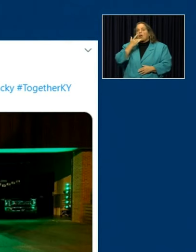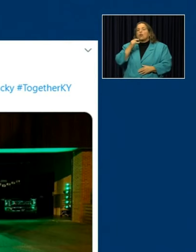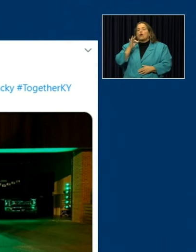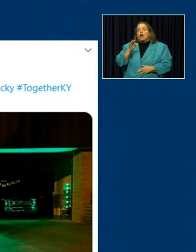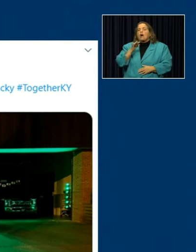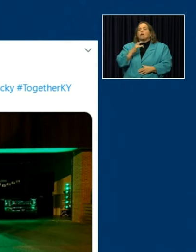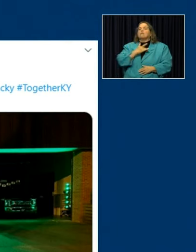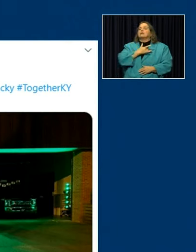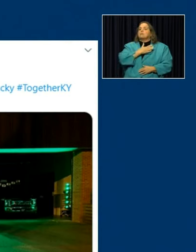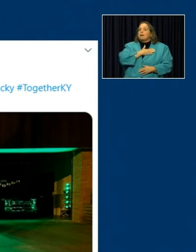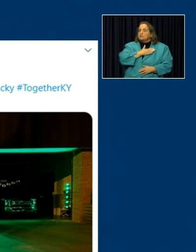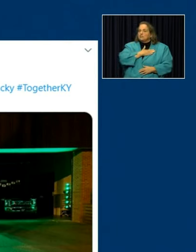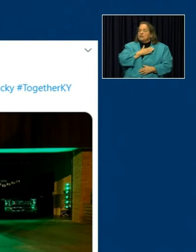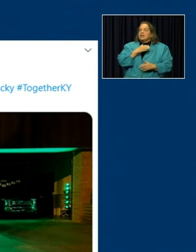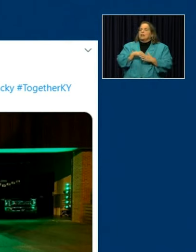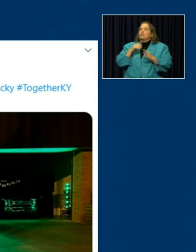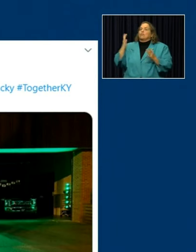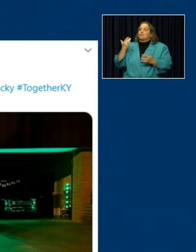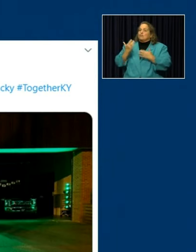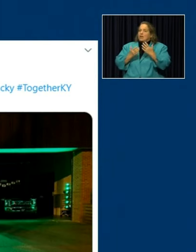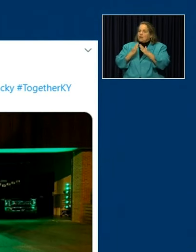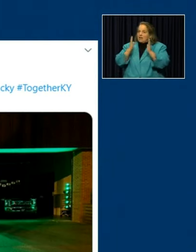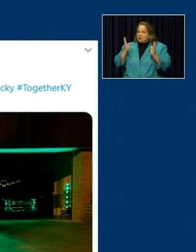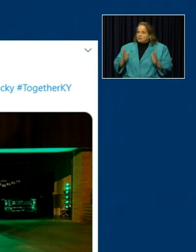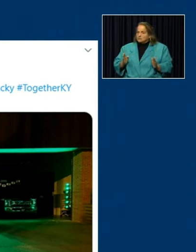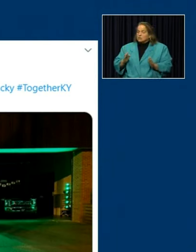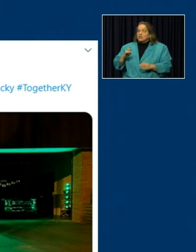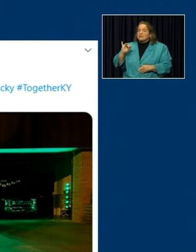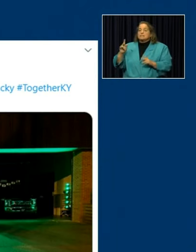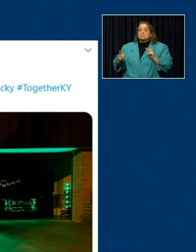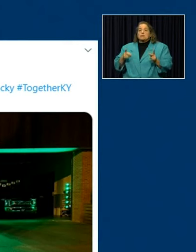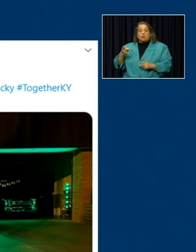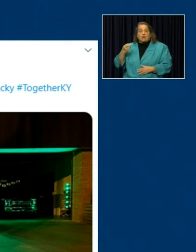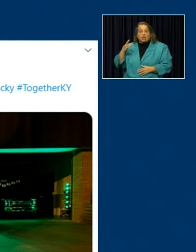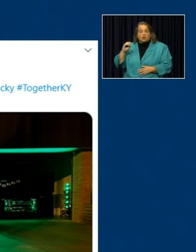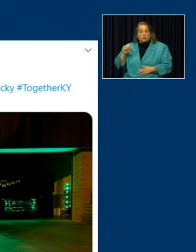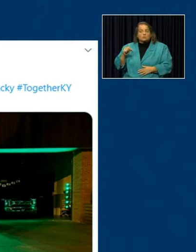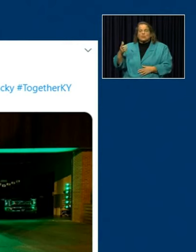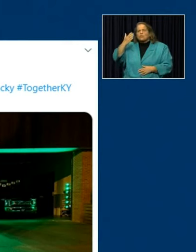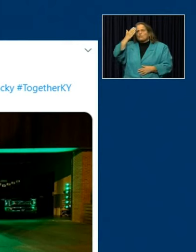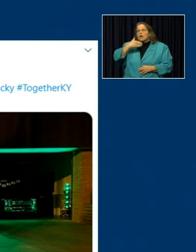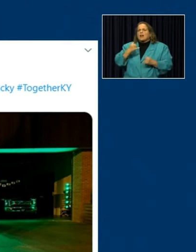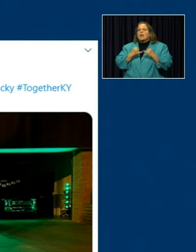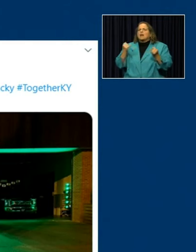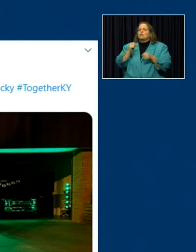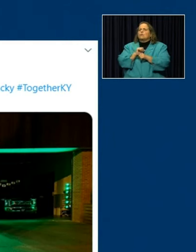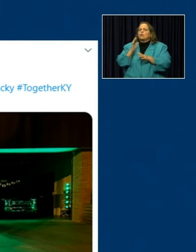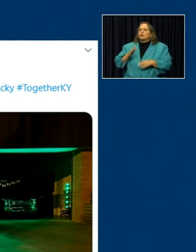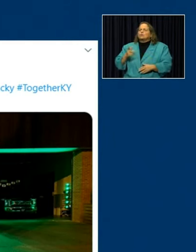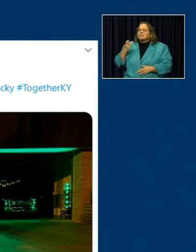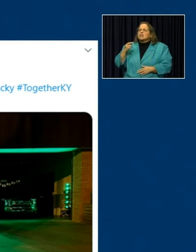THIS IS THIS GENERATION, RIGHT? A GENERATING THAT SOME PEOPLE